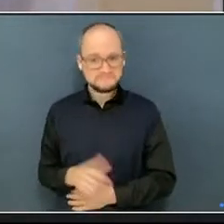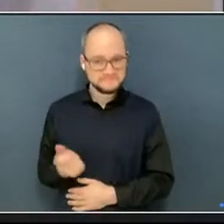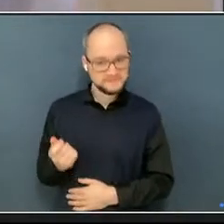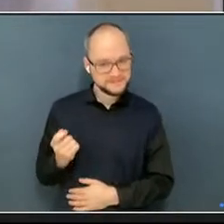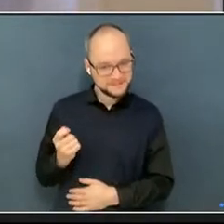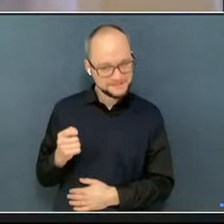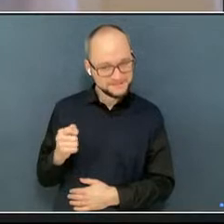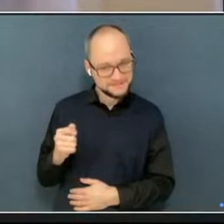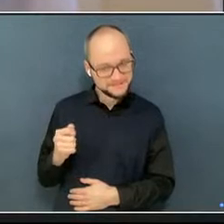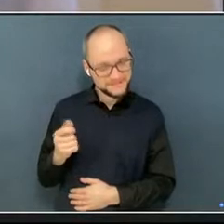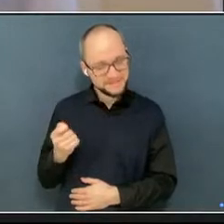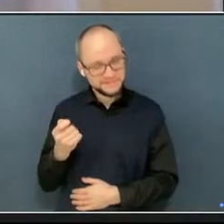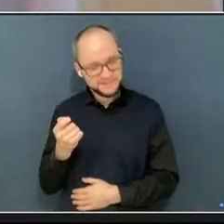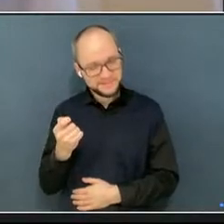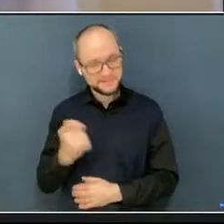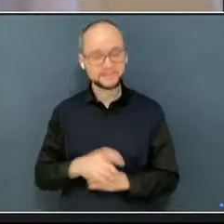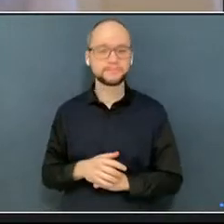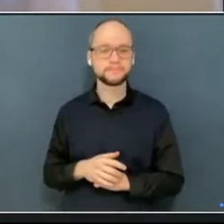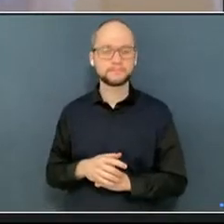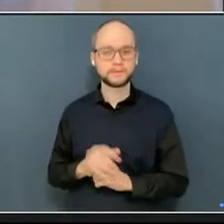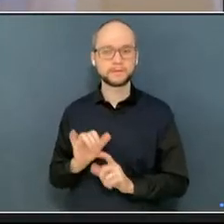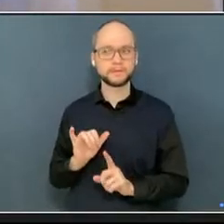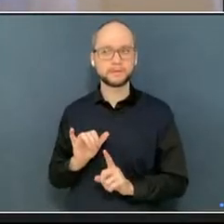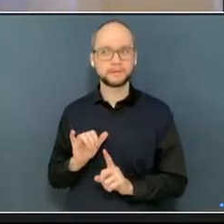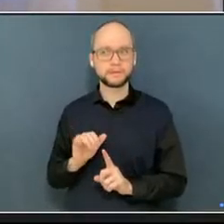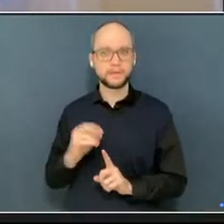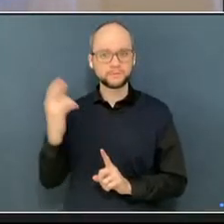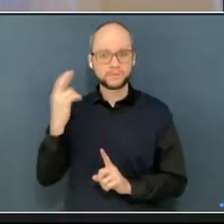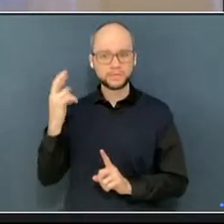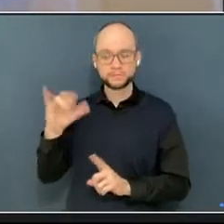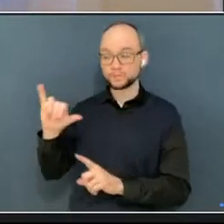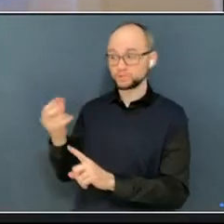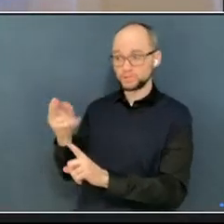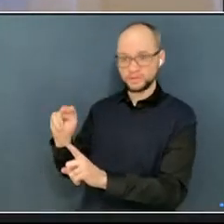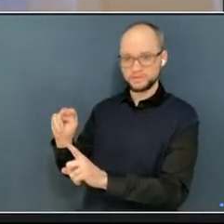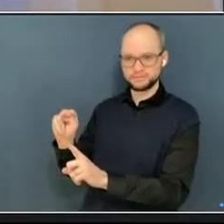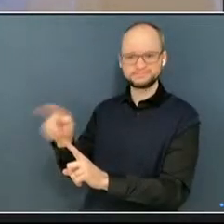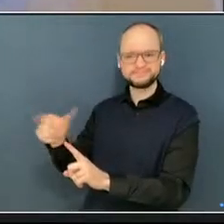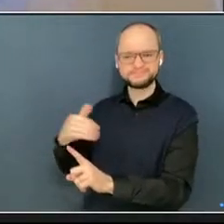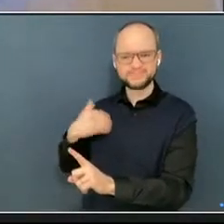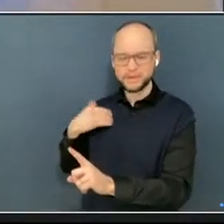But then I realize John knew what he wanted to do from an early age. He wanted to study medicine.